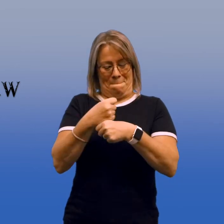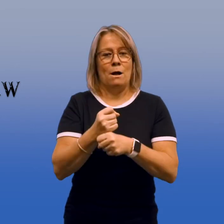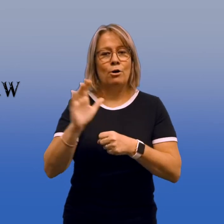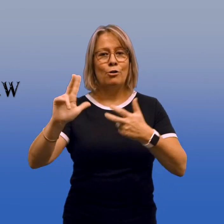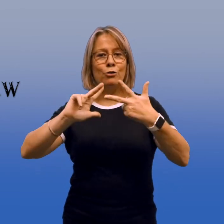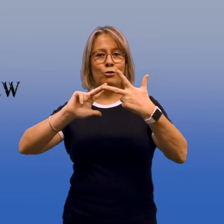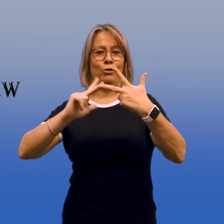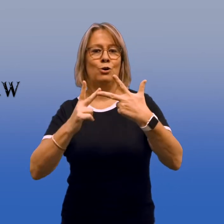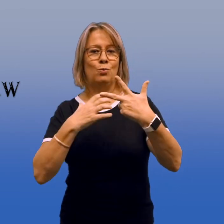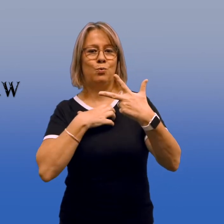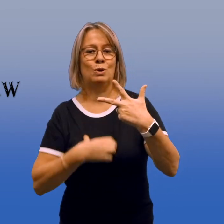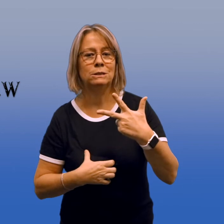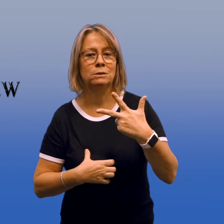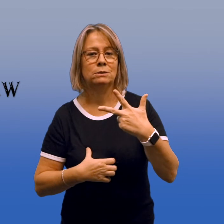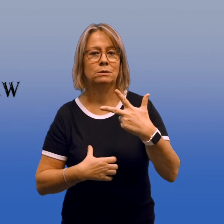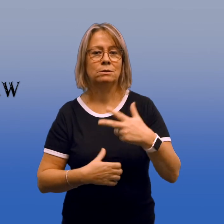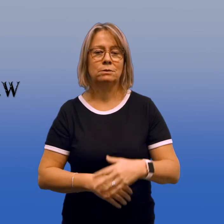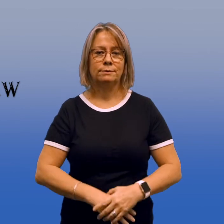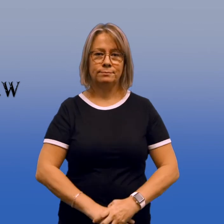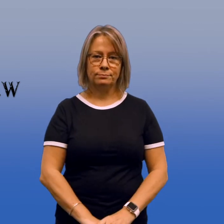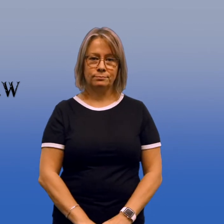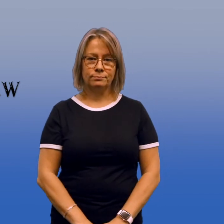before he made his third wish.